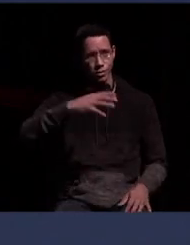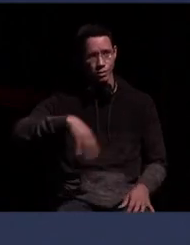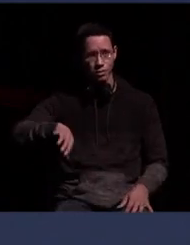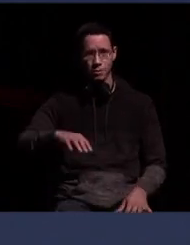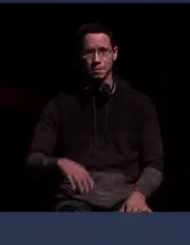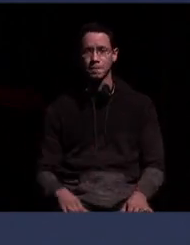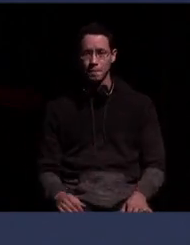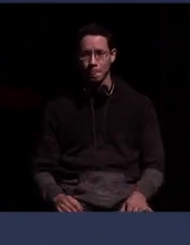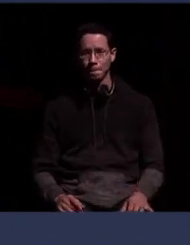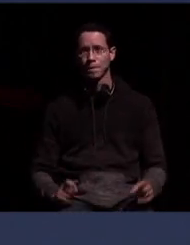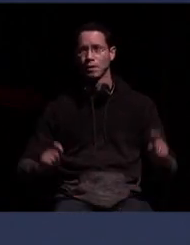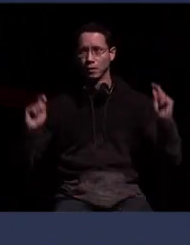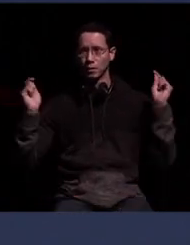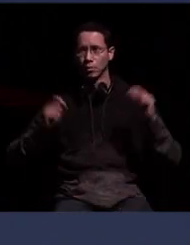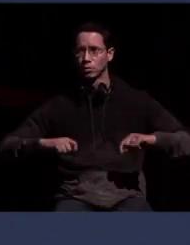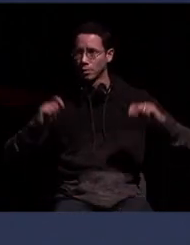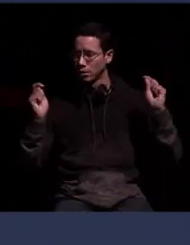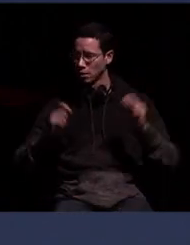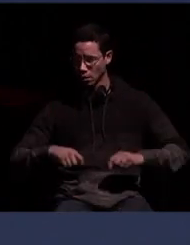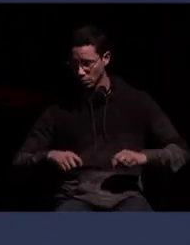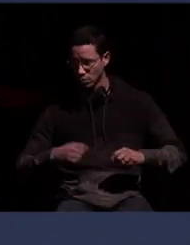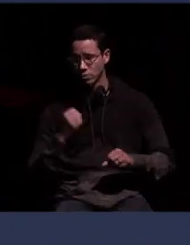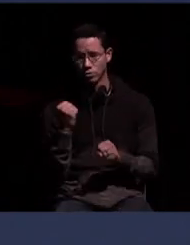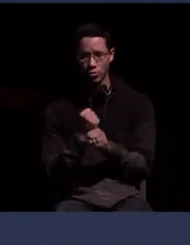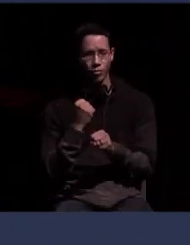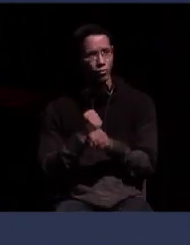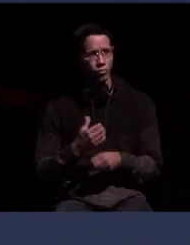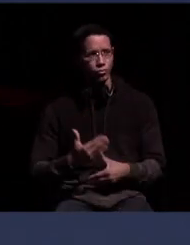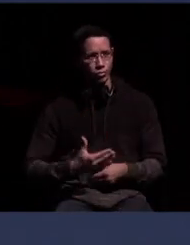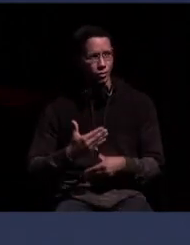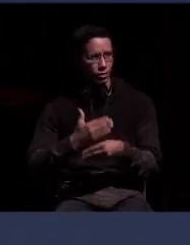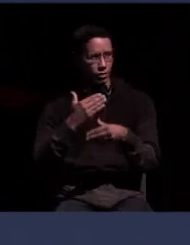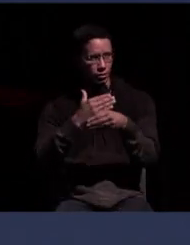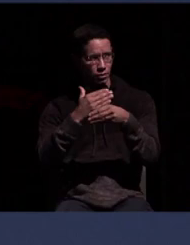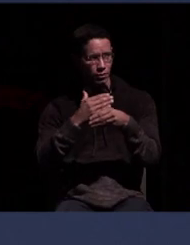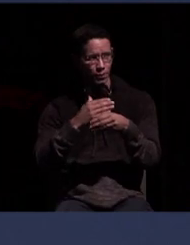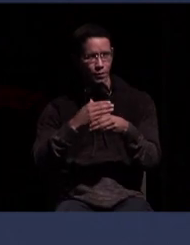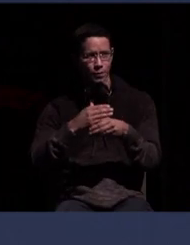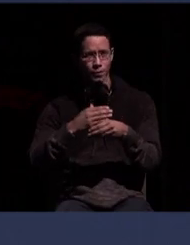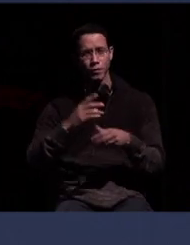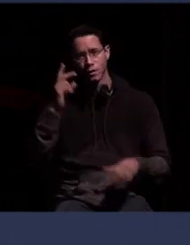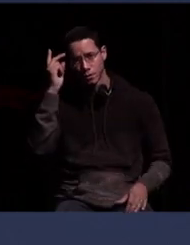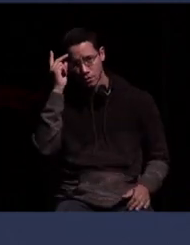to knowledge,